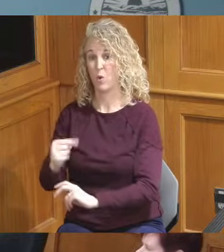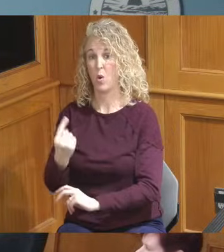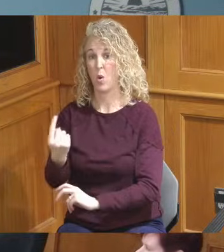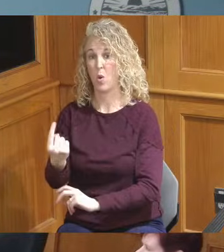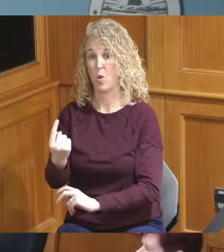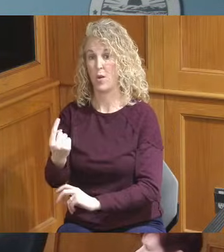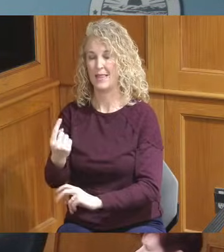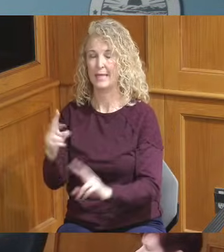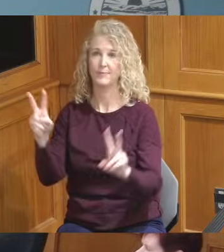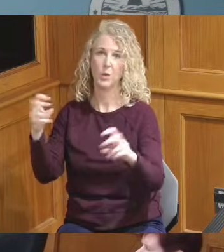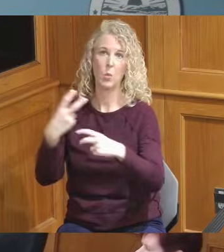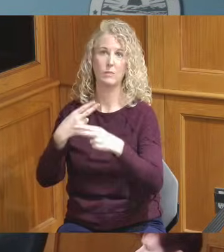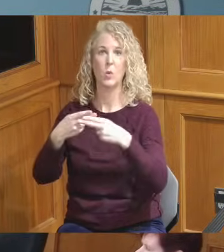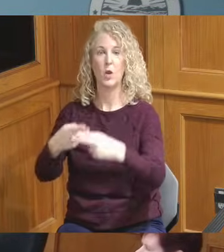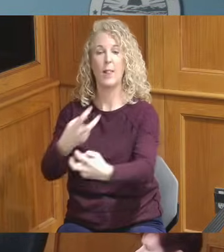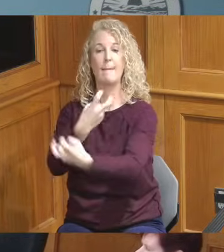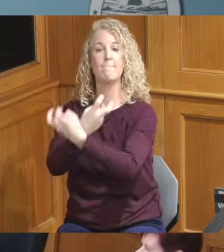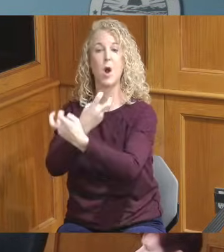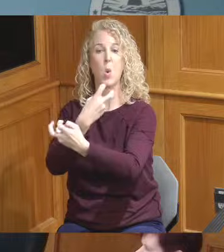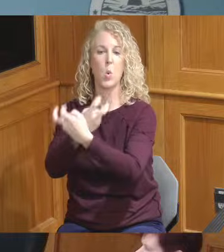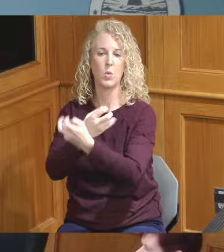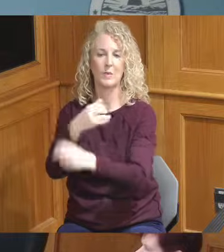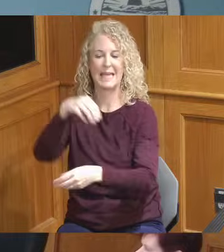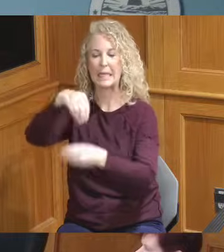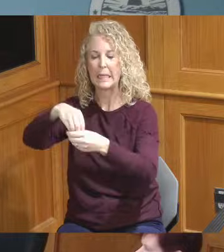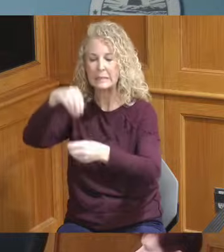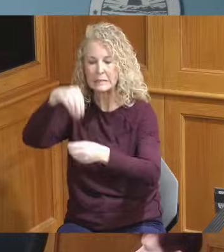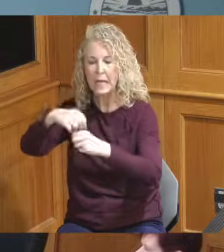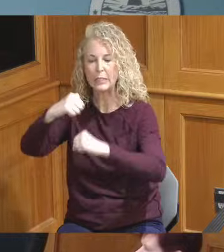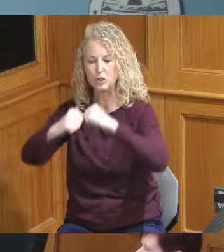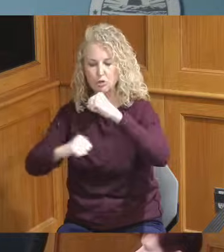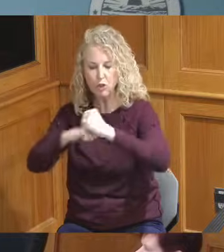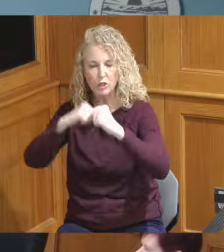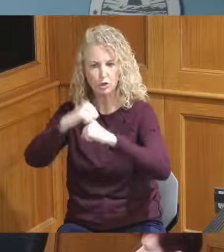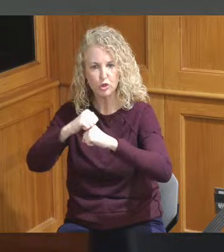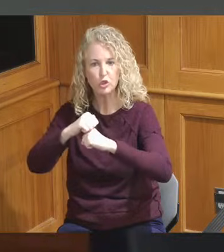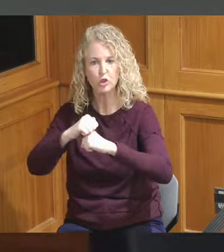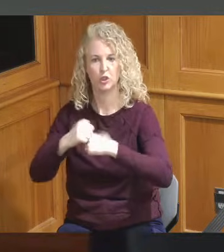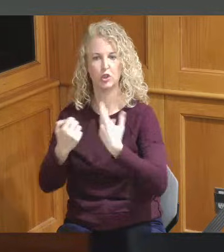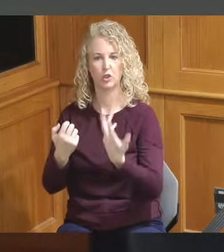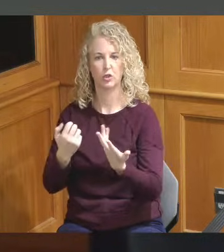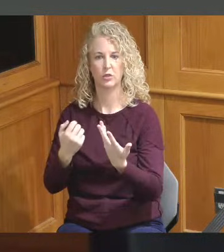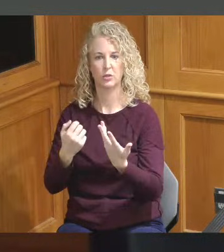bones related as opposed to some of the higher level bells and whistle type plan like visionary